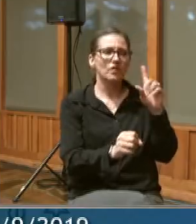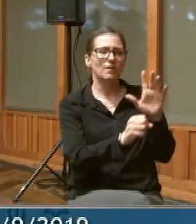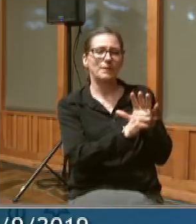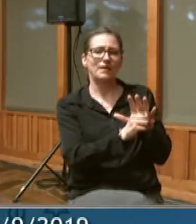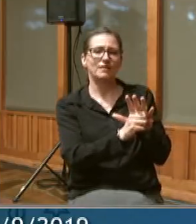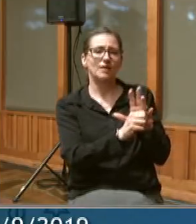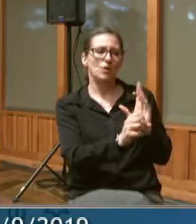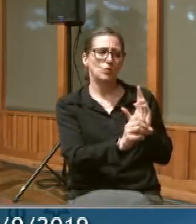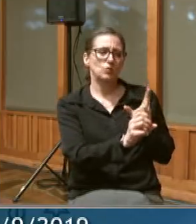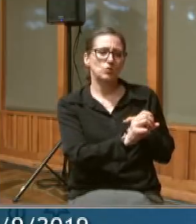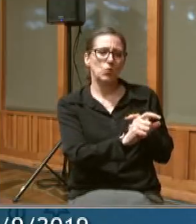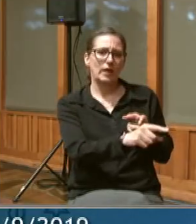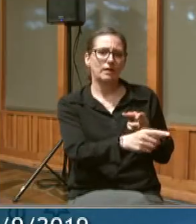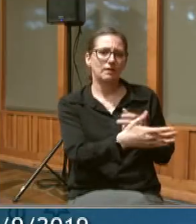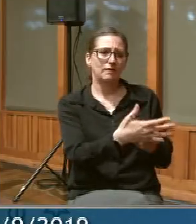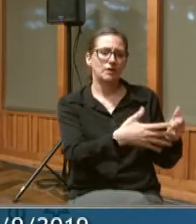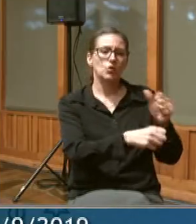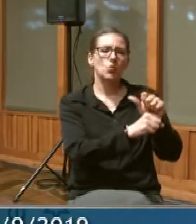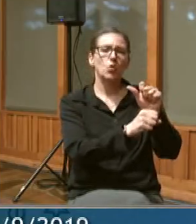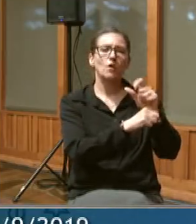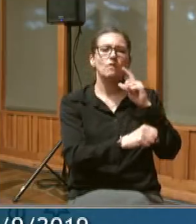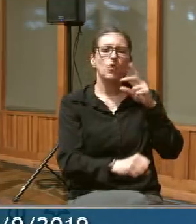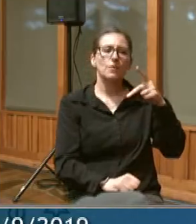PROPOSED CUTS. NOW THINK ABOUT ALL THE OTHER